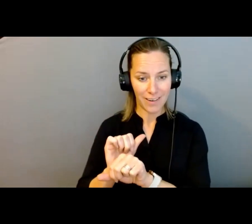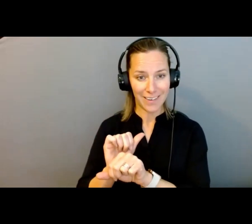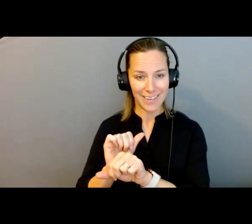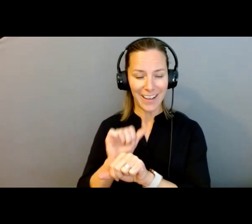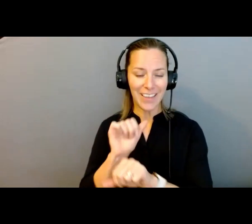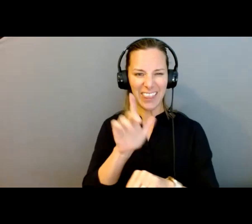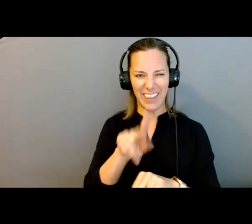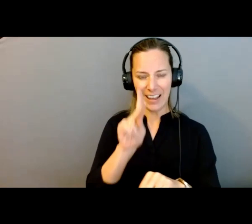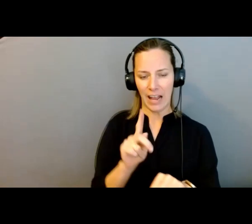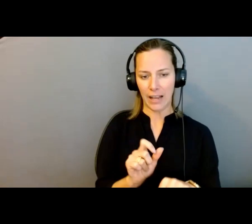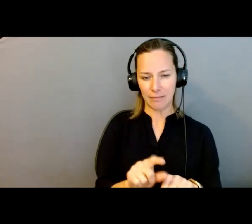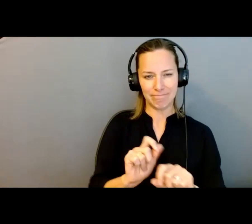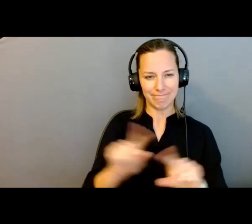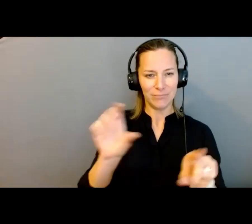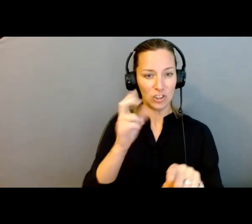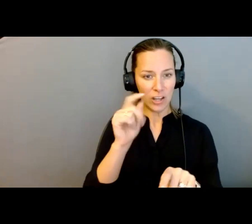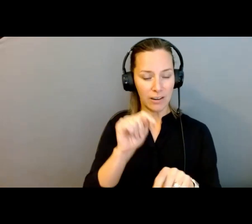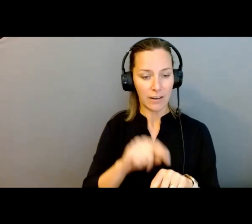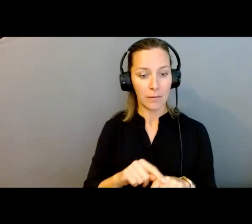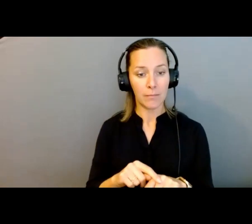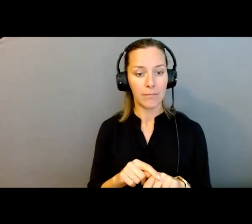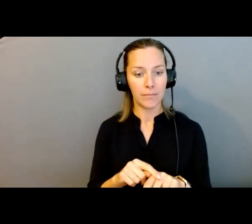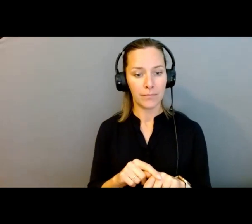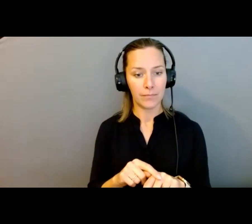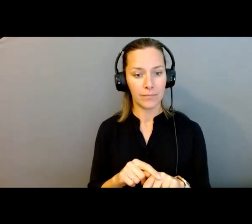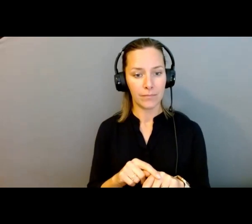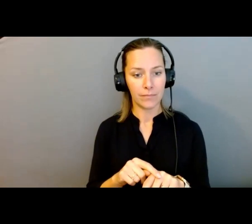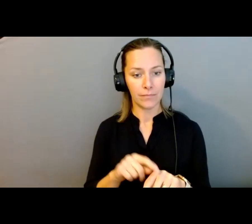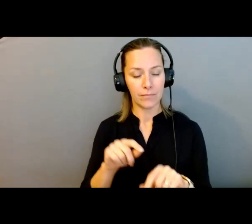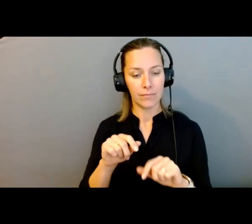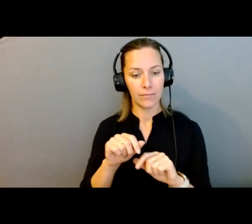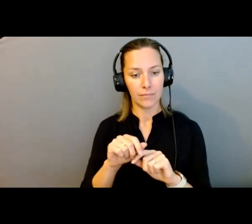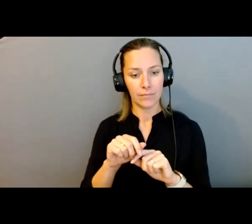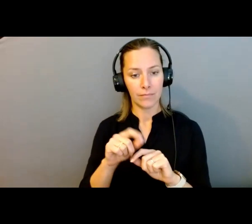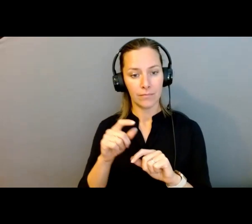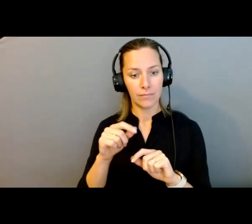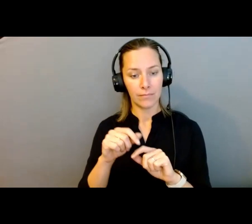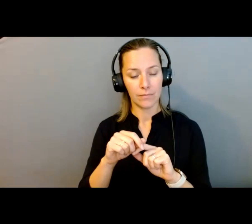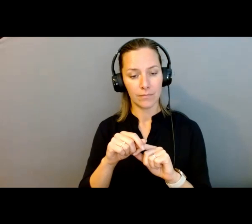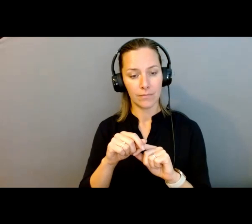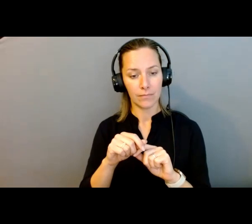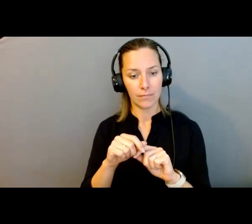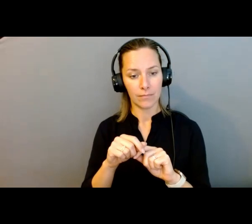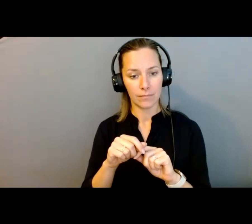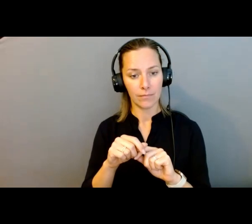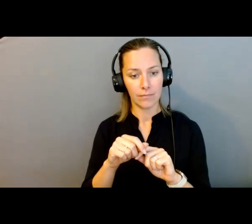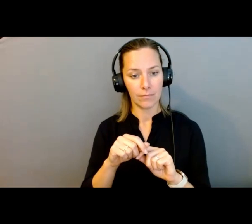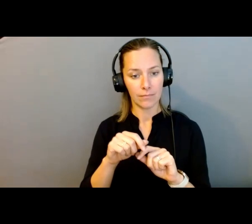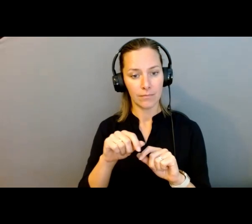but you can find in our alt-text to our poster and in the tail end of our registration page,